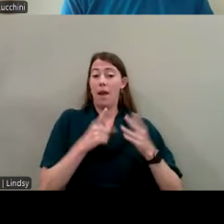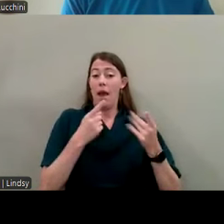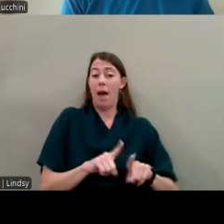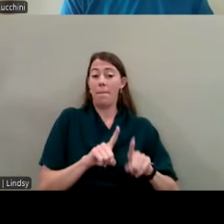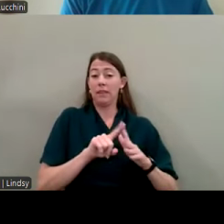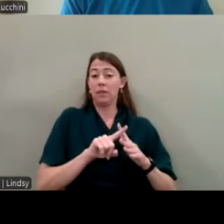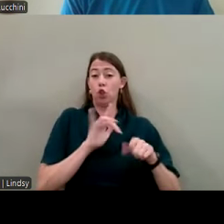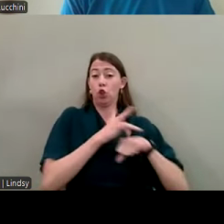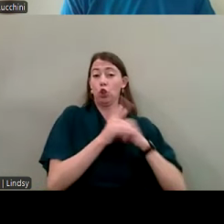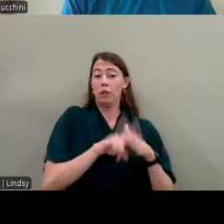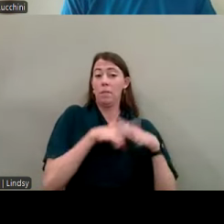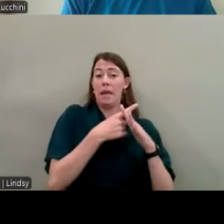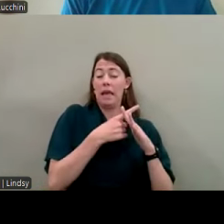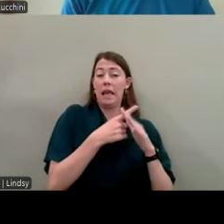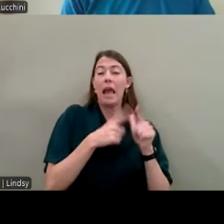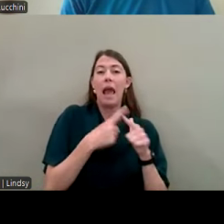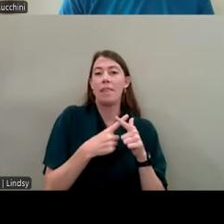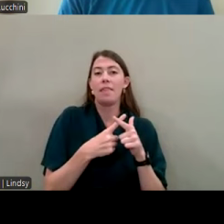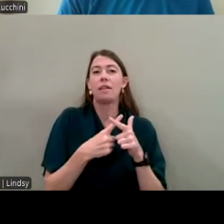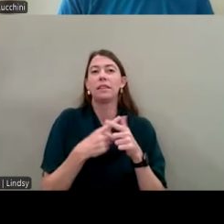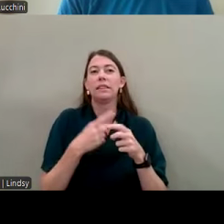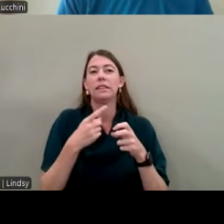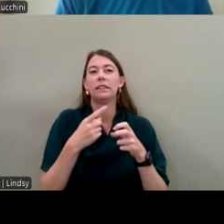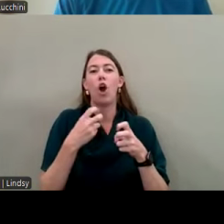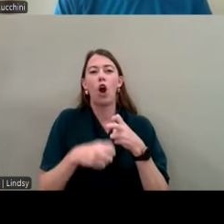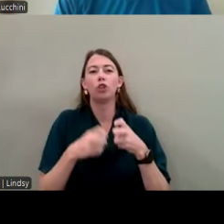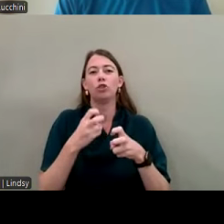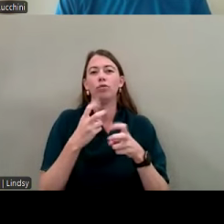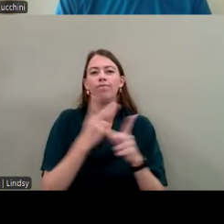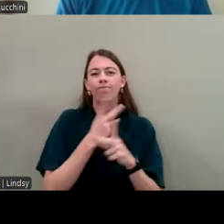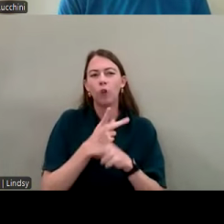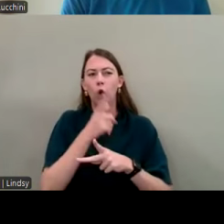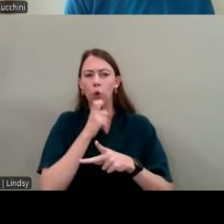is supposed to do what. Is this an issue that the development team has to resolve? Is this